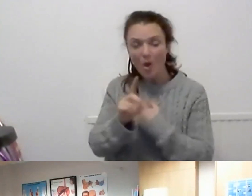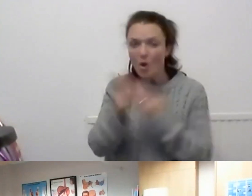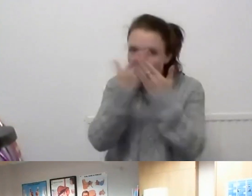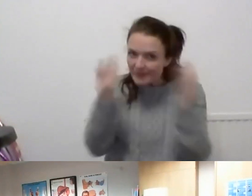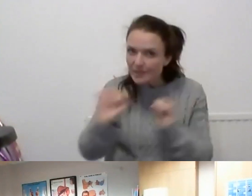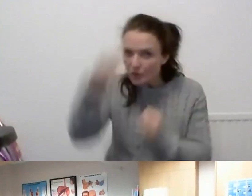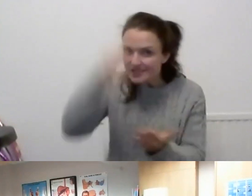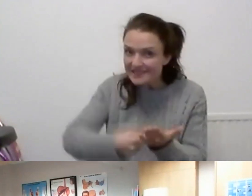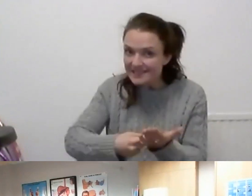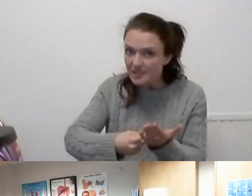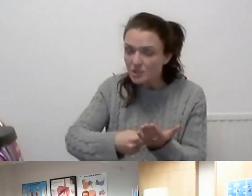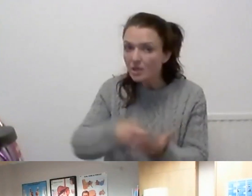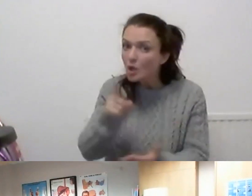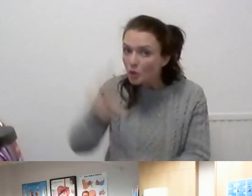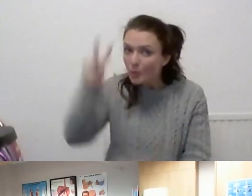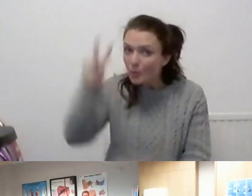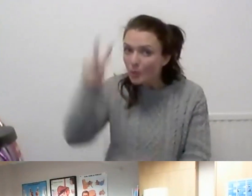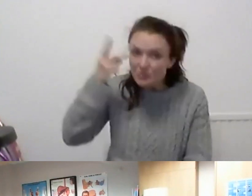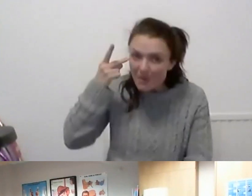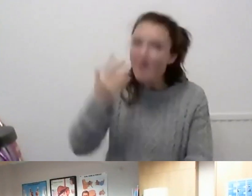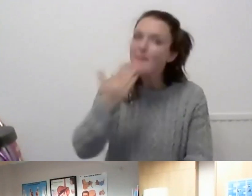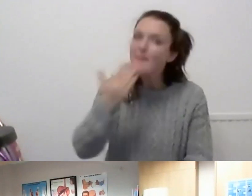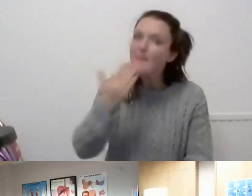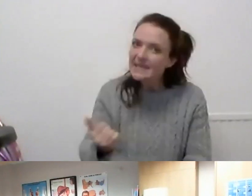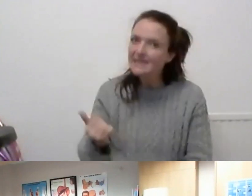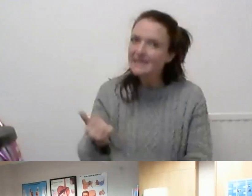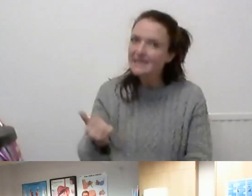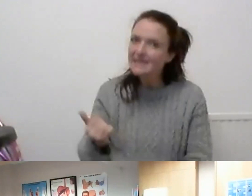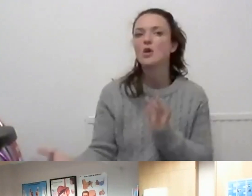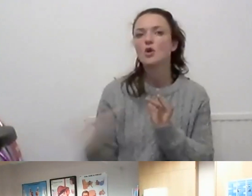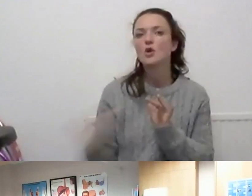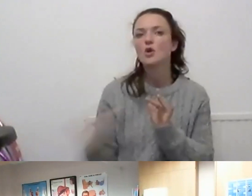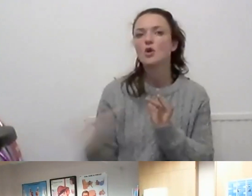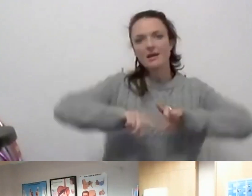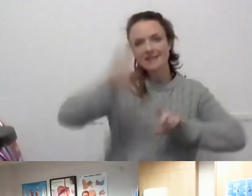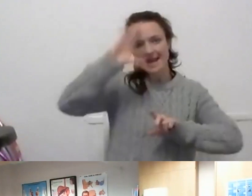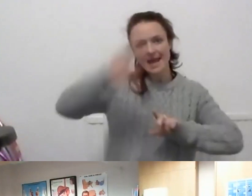your mind, then absolutely, please contact us. And you will be able to have the vaccine when you